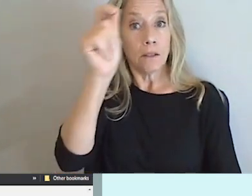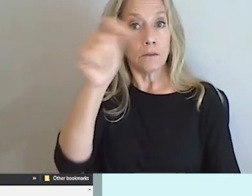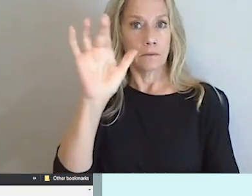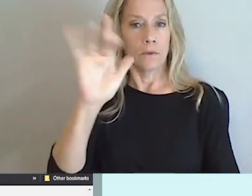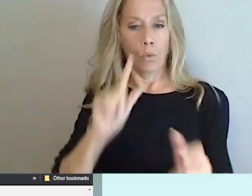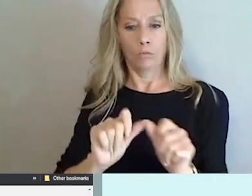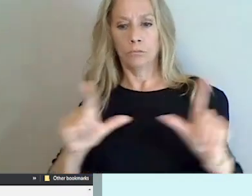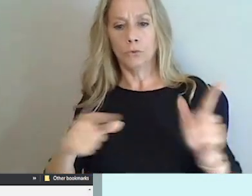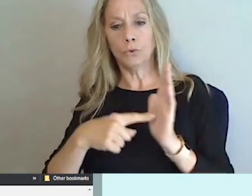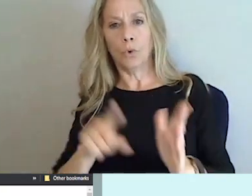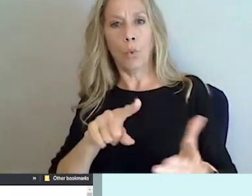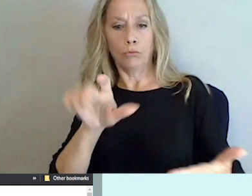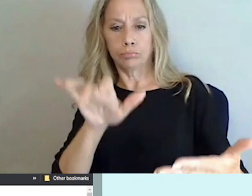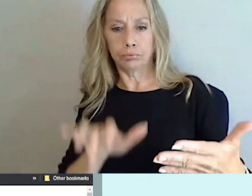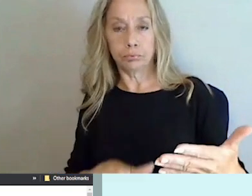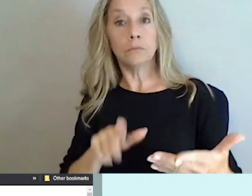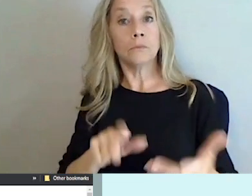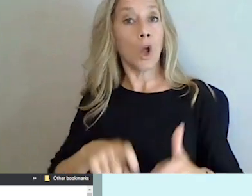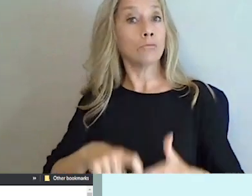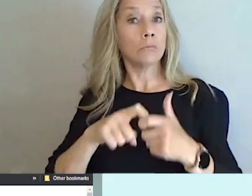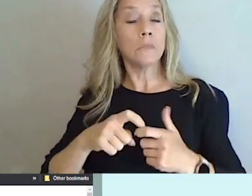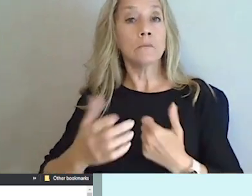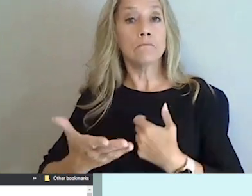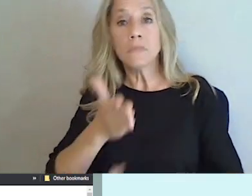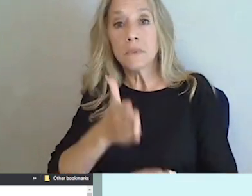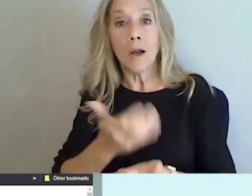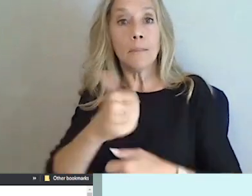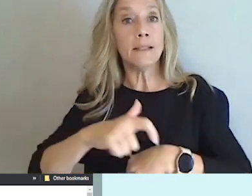you can stop and save your progress at any time if you need to leave your computer.